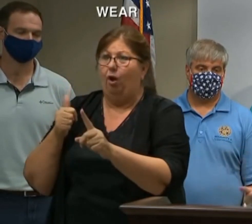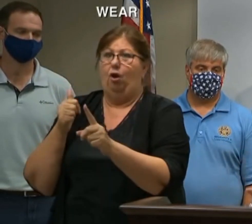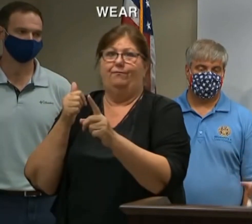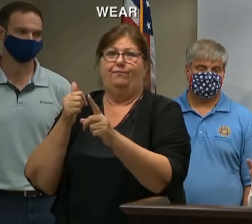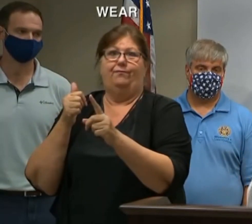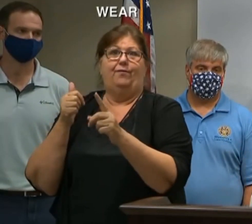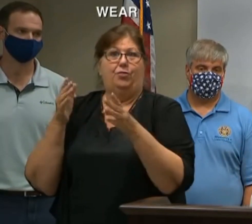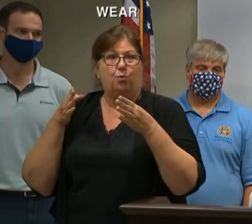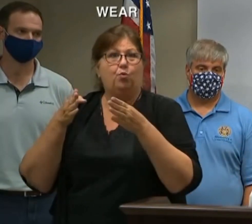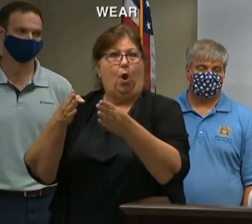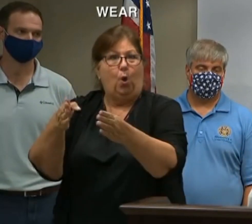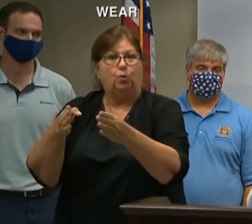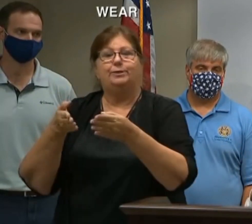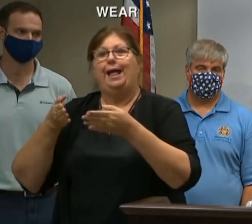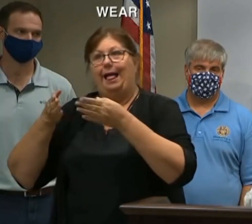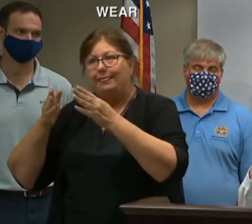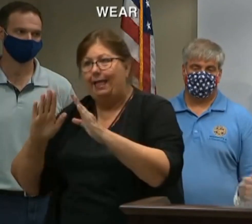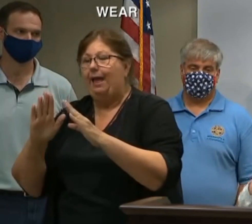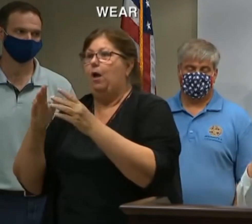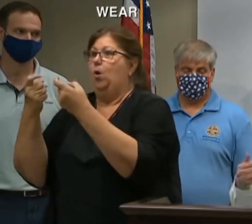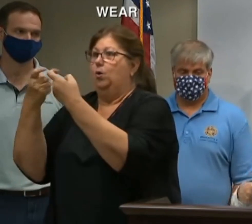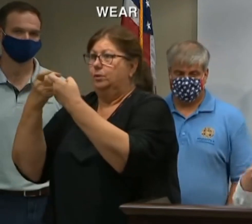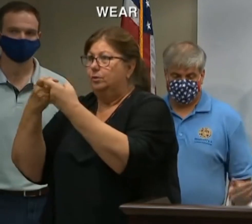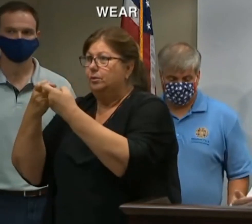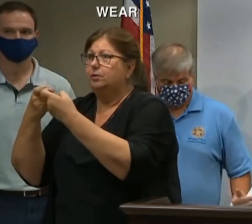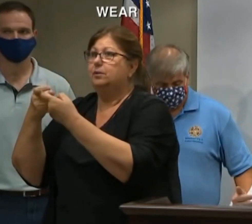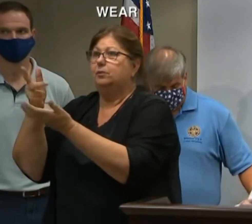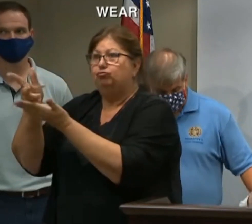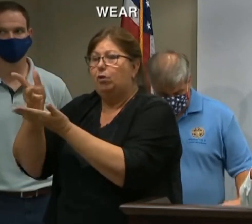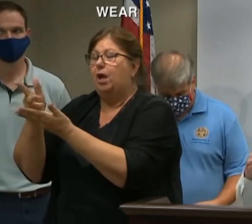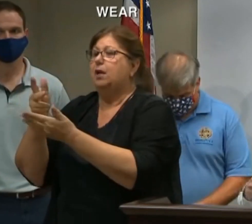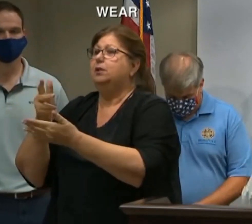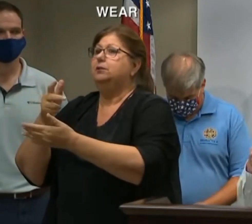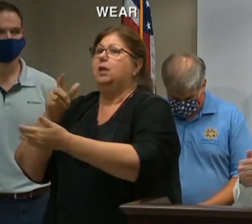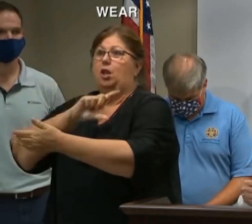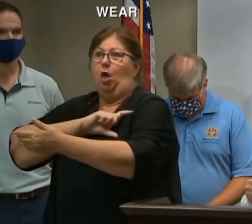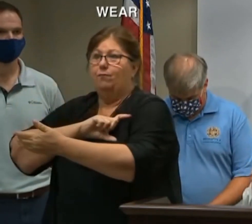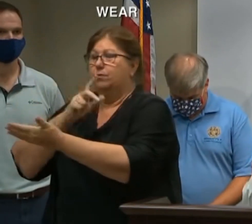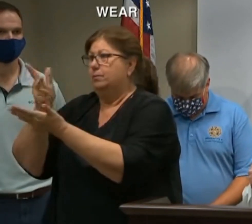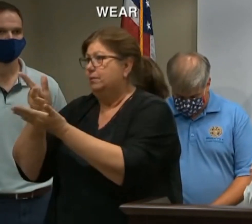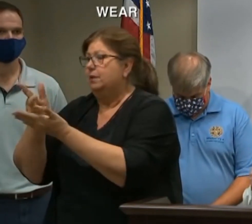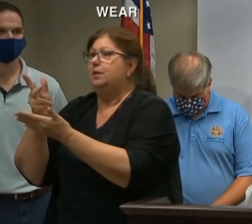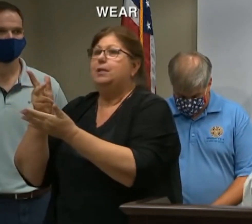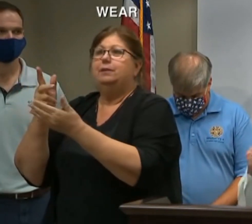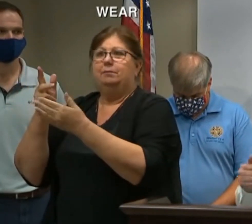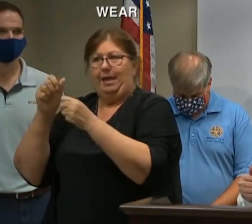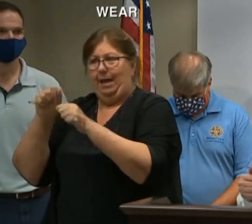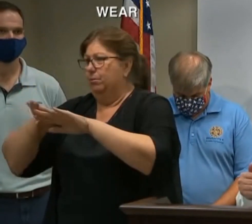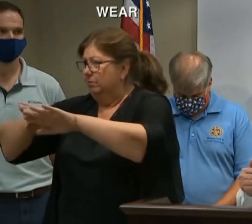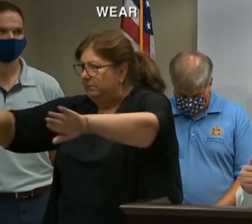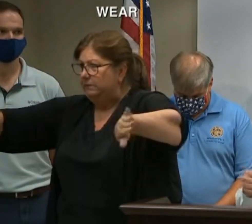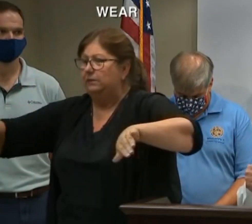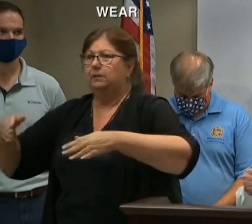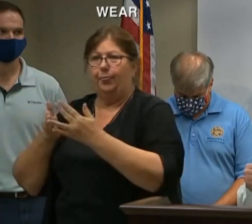utilities your law enforcement to help get everything restored and i think once we get things as many things as we can back to normal